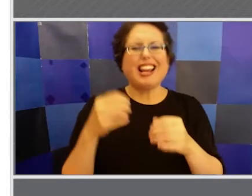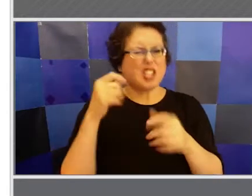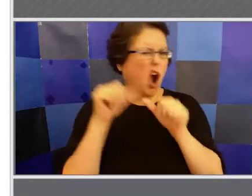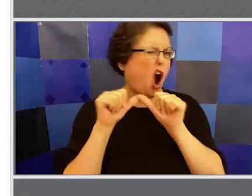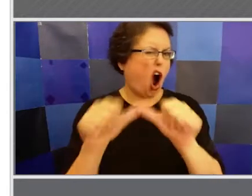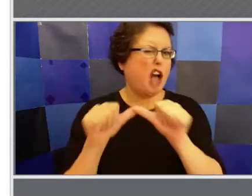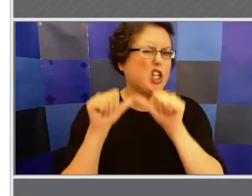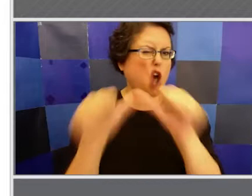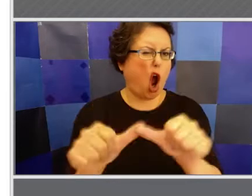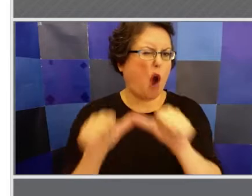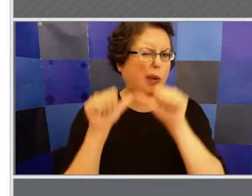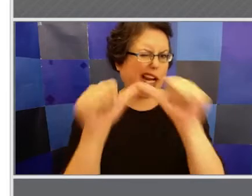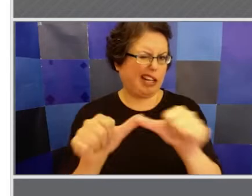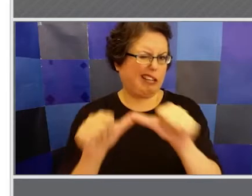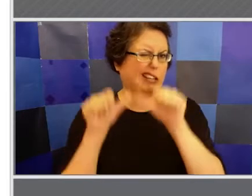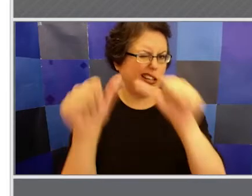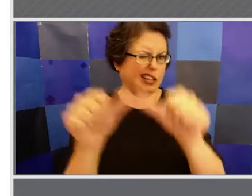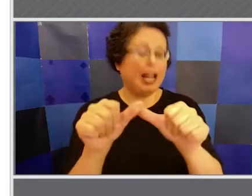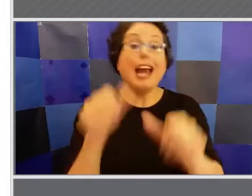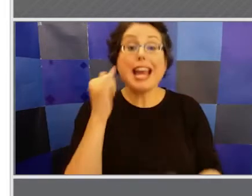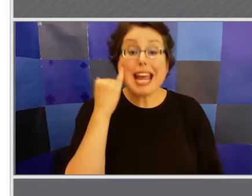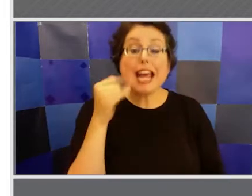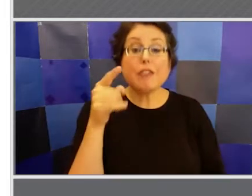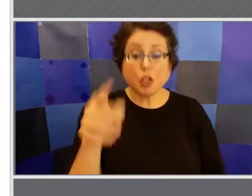If you're navigating from left to right here.